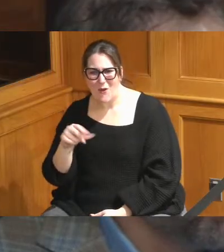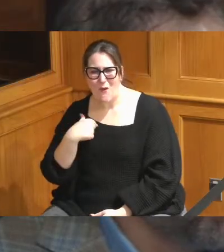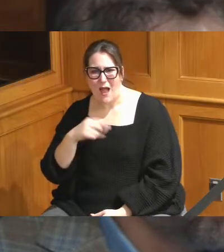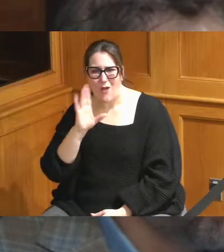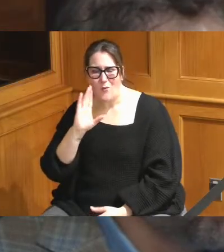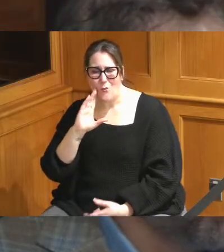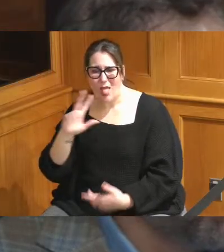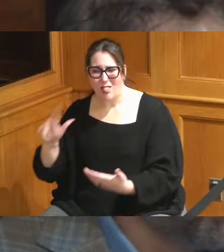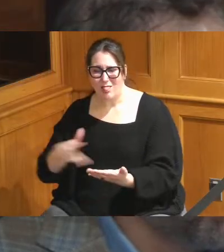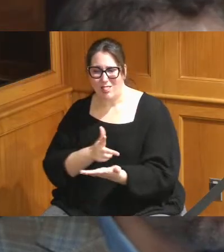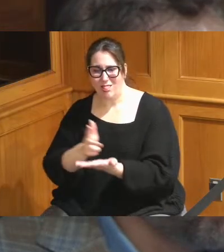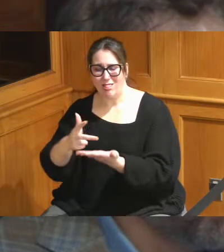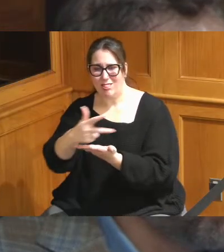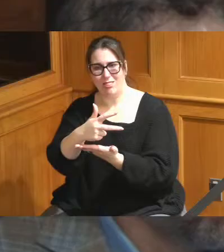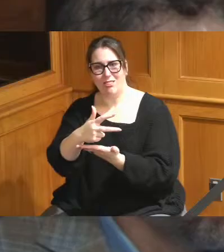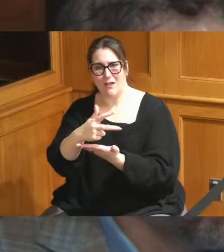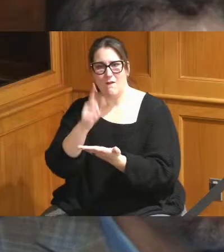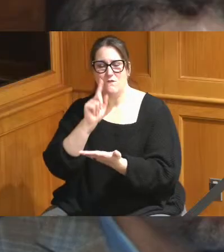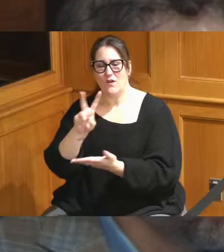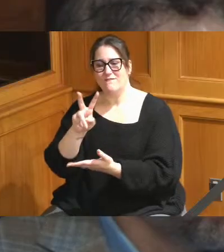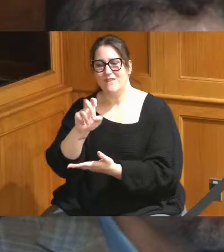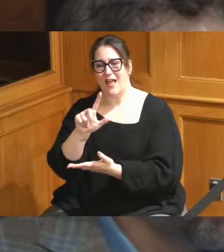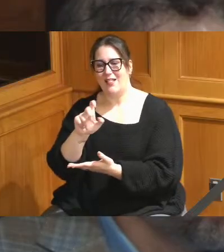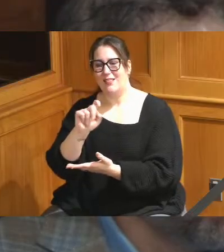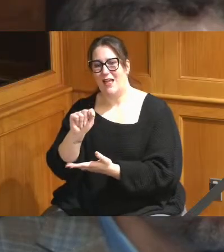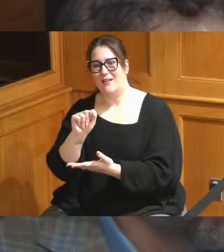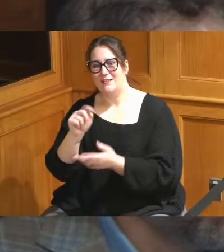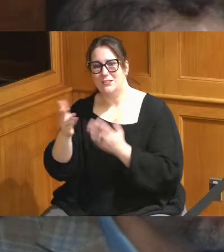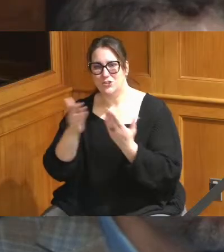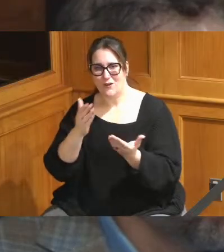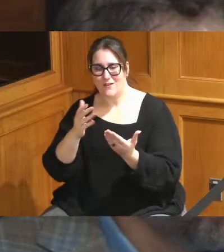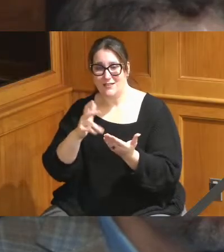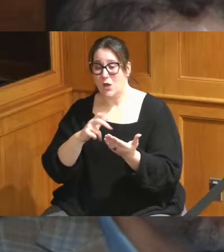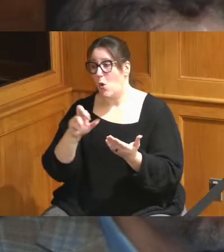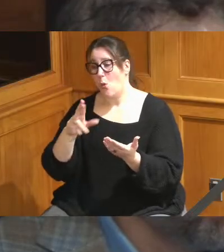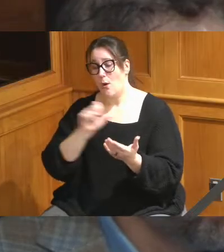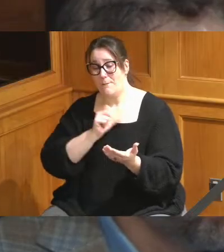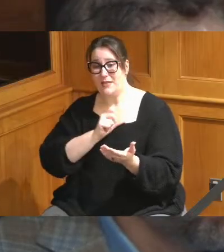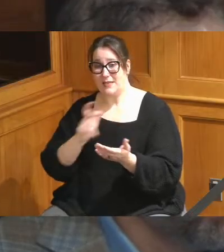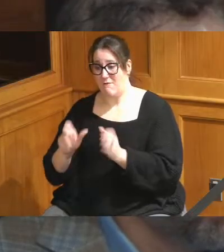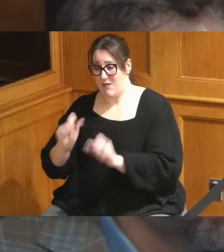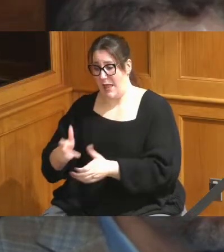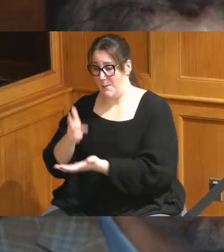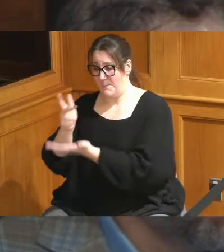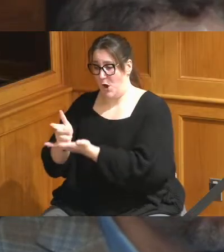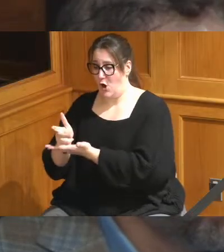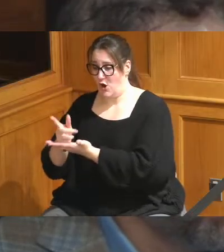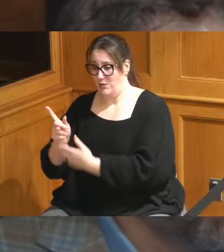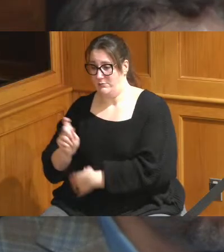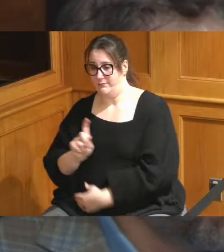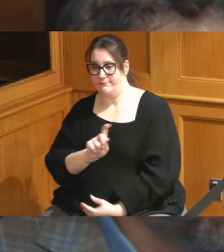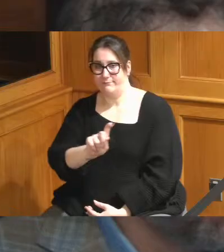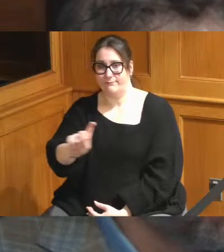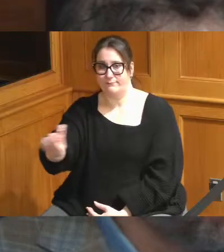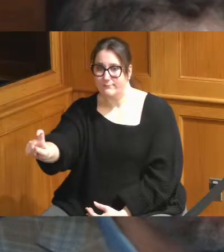and get valet service or where I can park so that we can walk out and go right to the place. So,